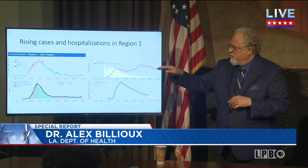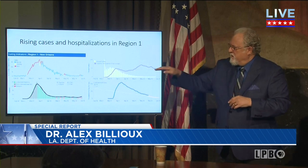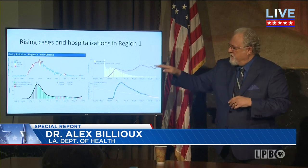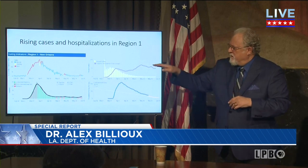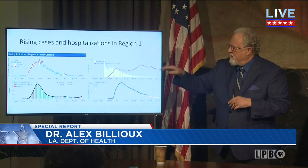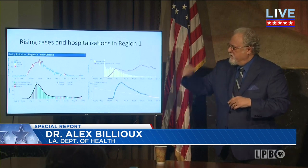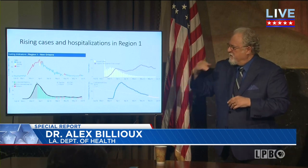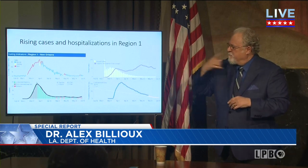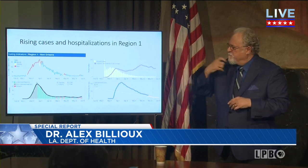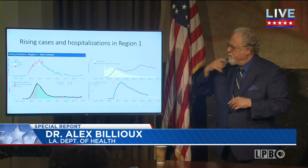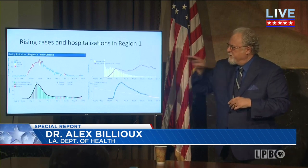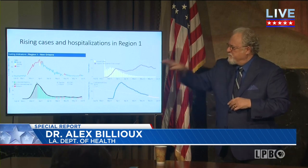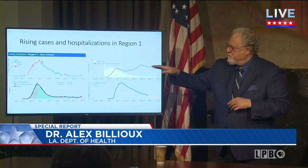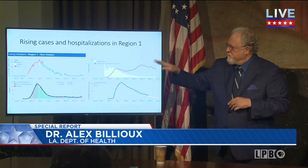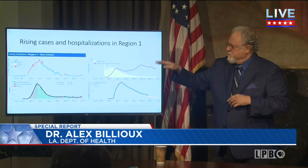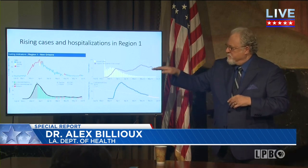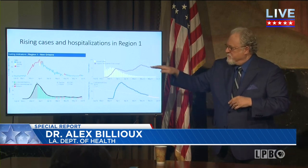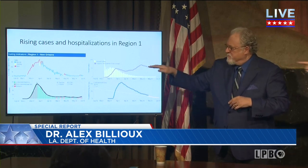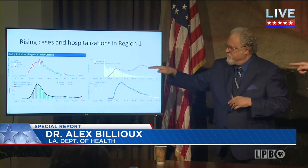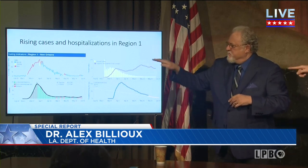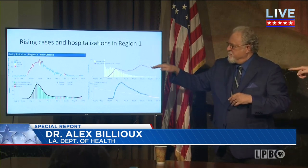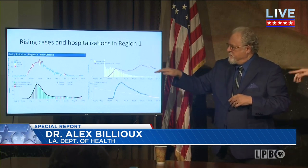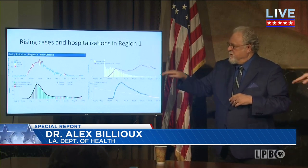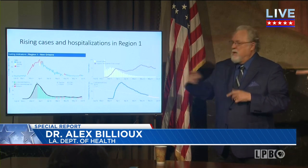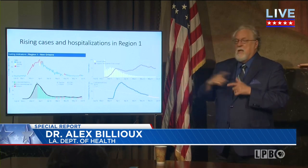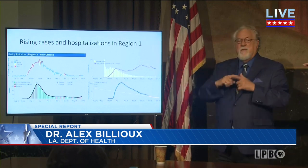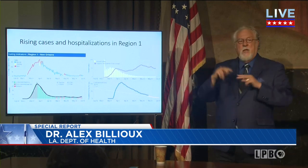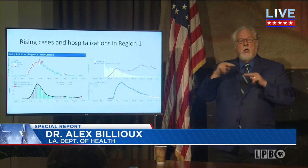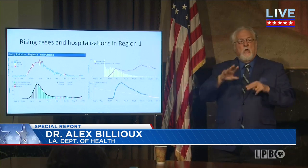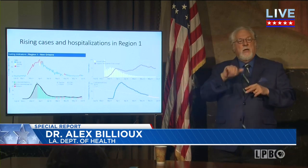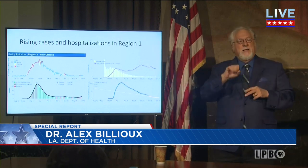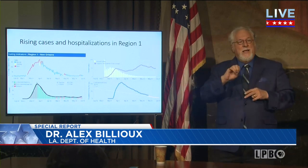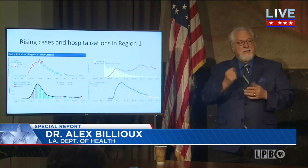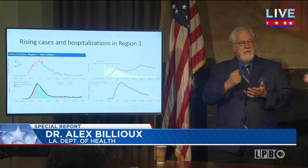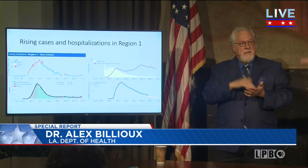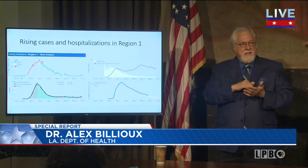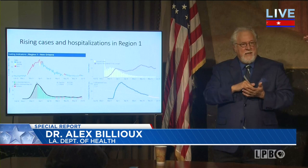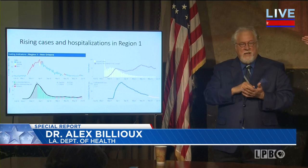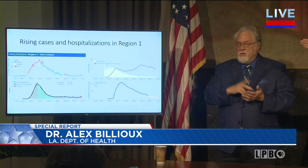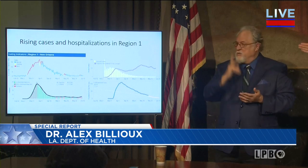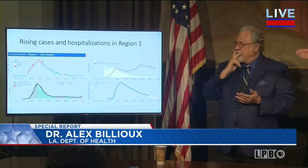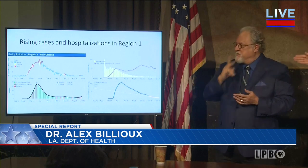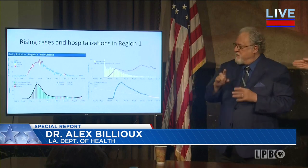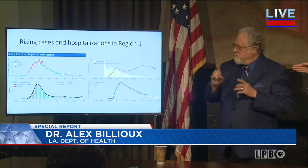NICELY. RECENTLY A SPIKE SHOWING INCREASED PRESENTATIONS TO OUR EMERGENCY DEPARTMENTS WITH